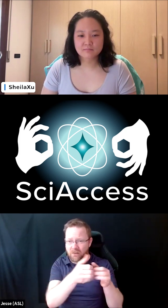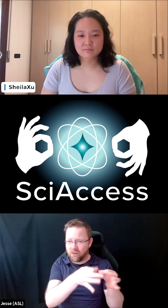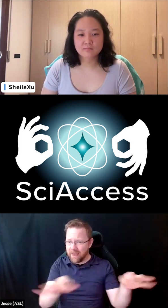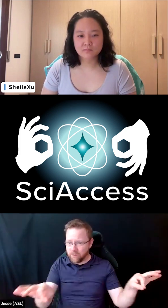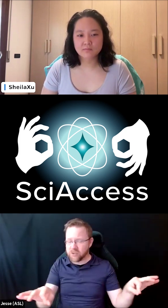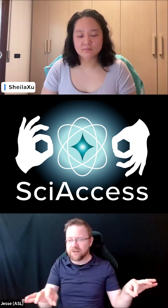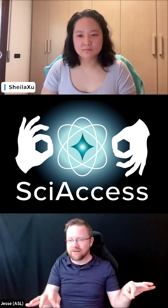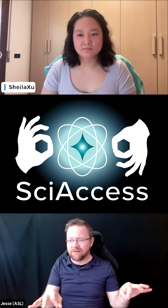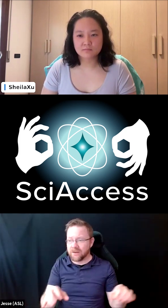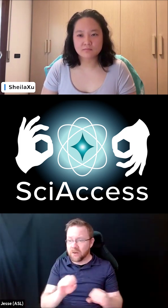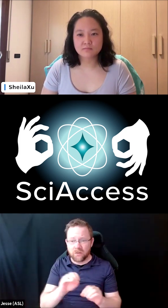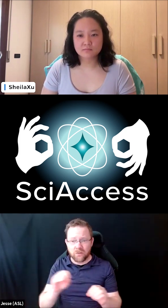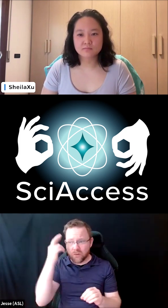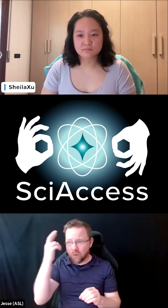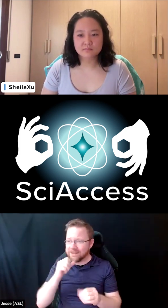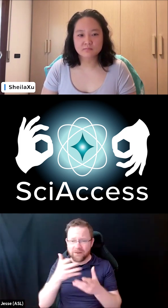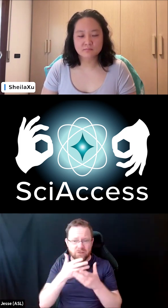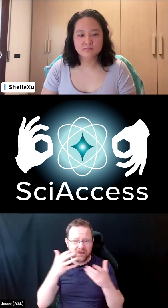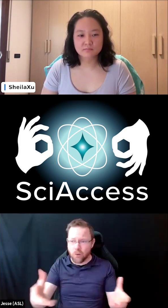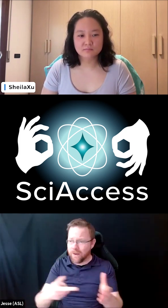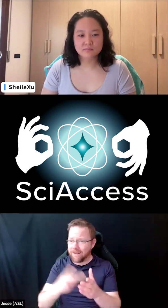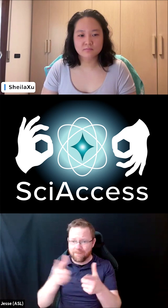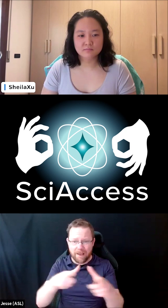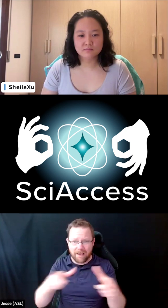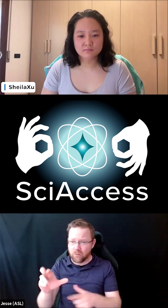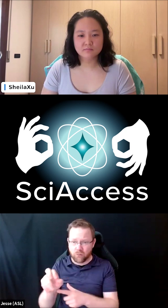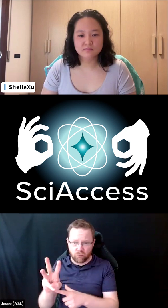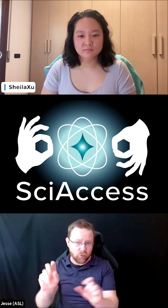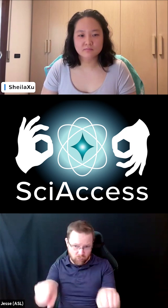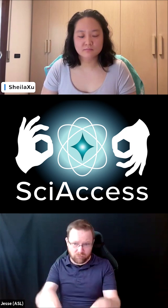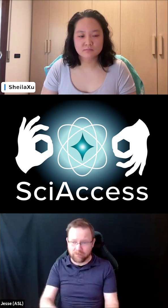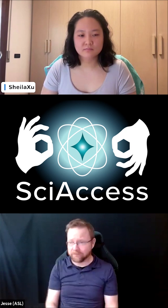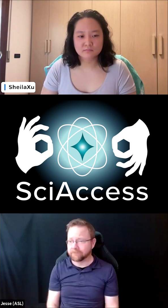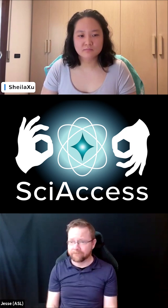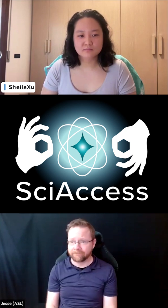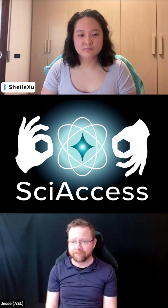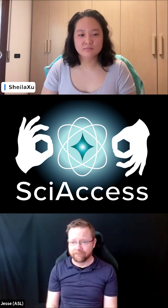Thank you so much to both of you.